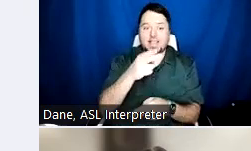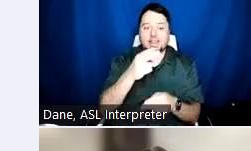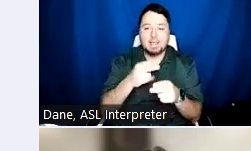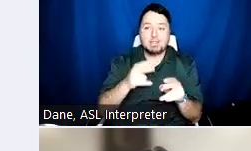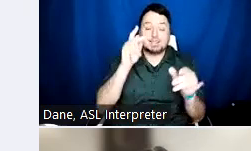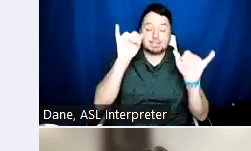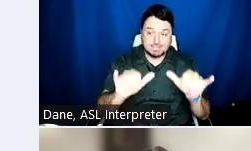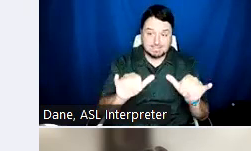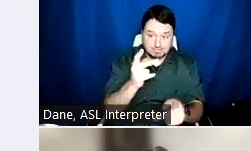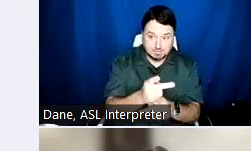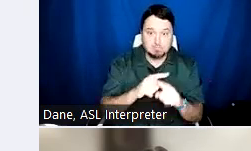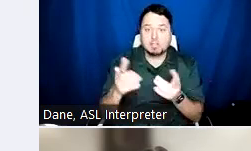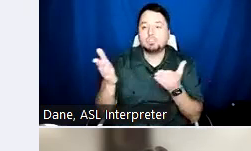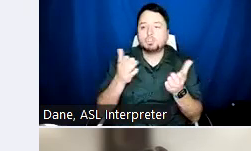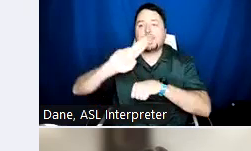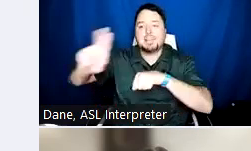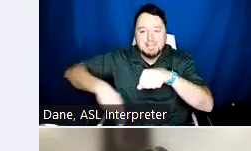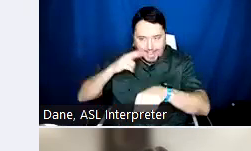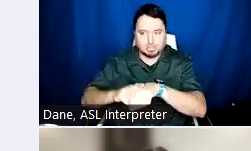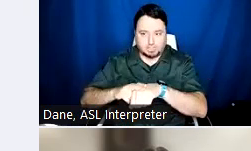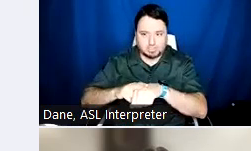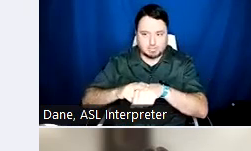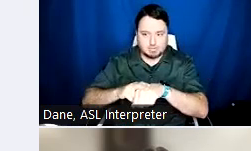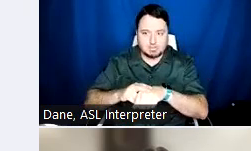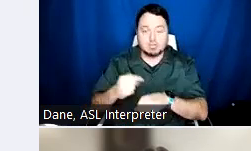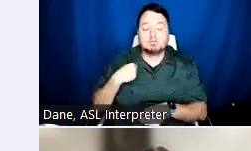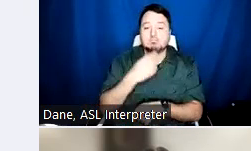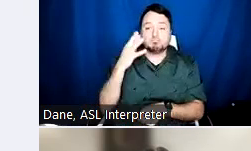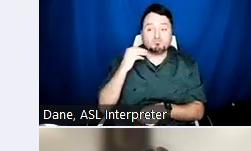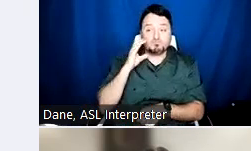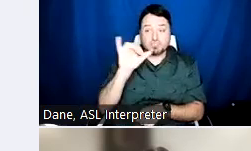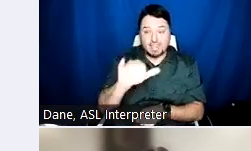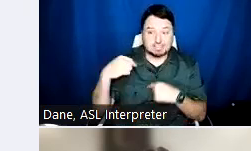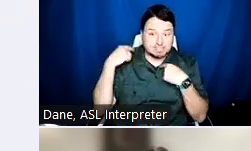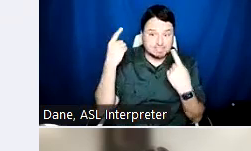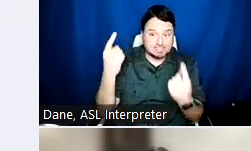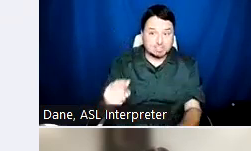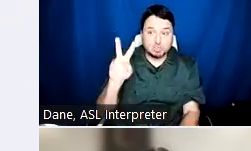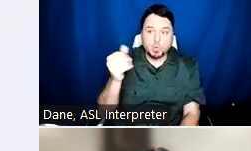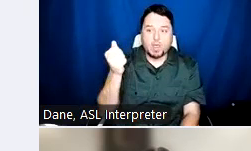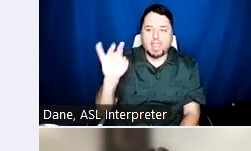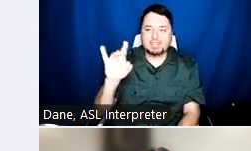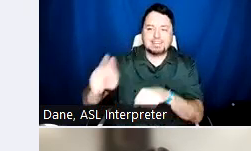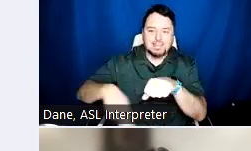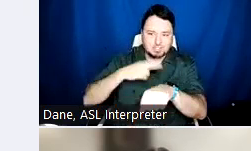we do serve in a national capacity and have done so since 2013. Next slide please.